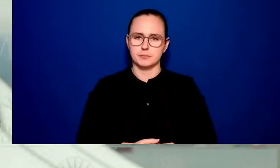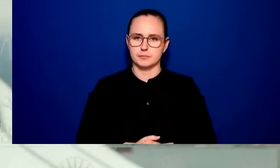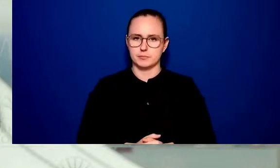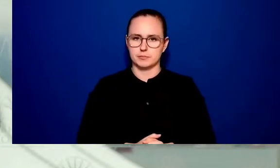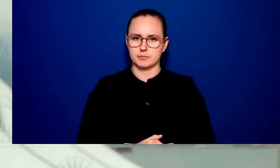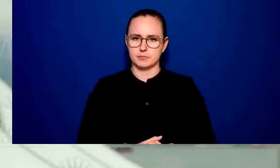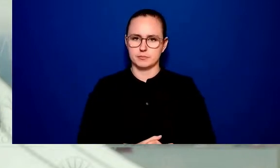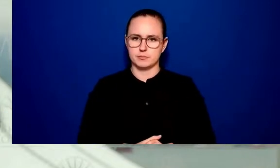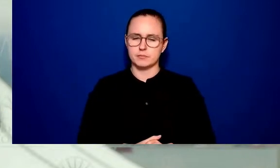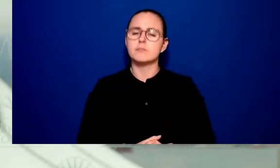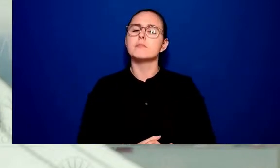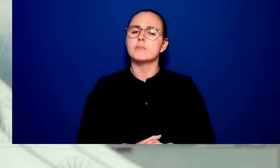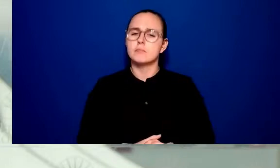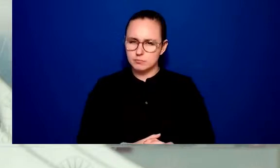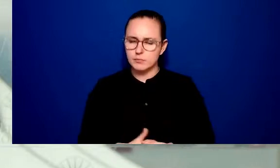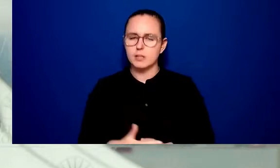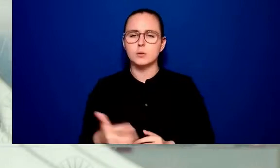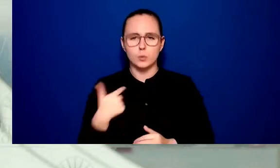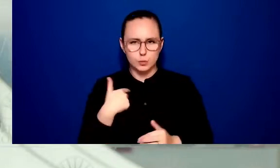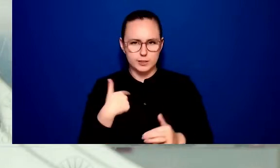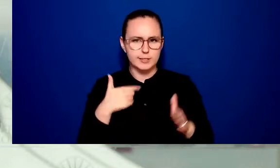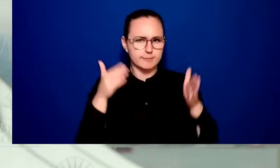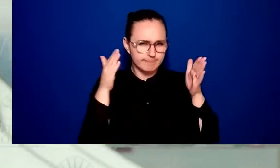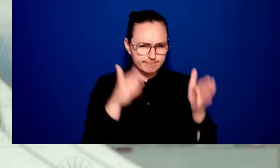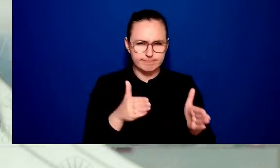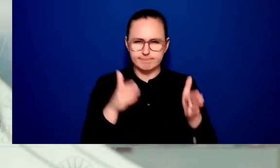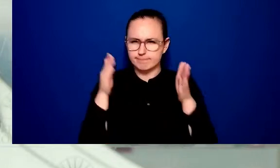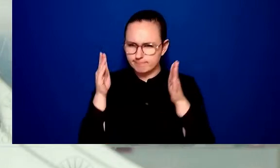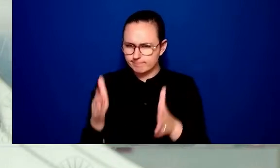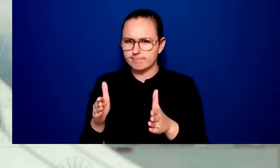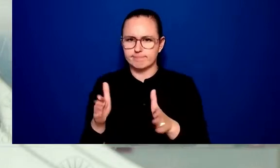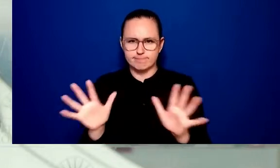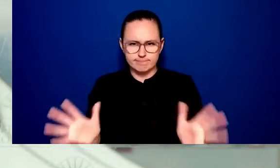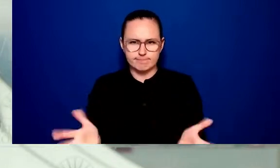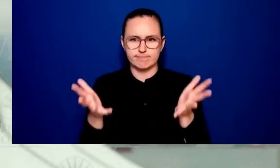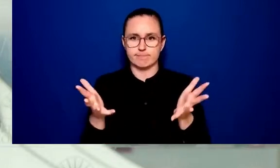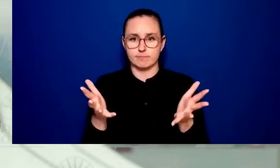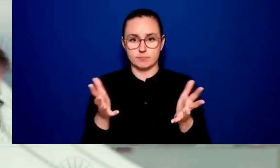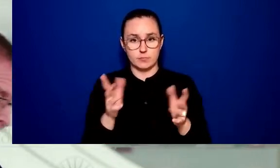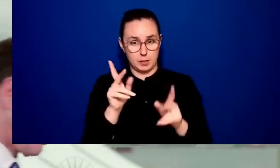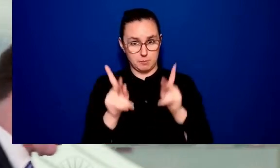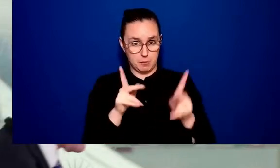of sporting care homes and making sure that the residents in long term care they continue